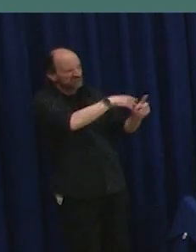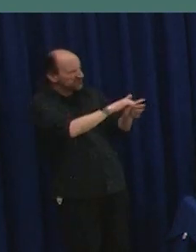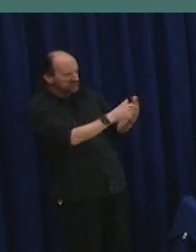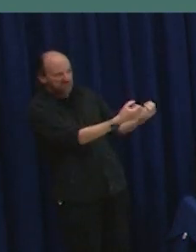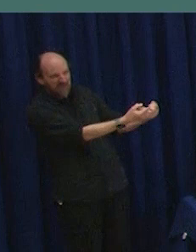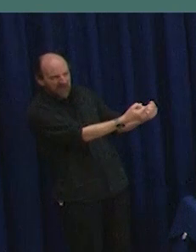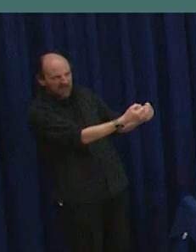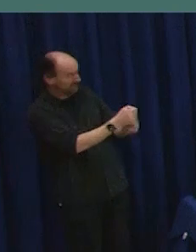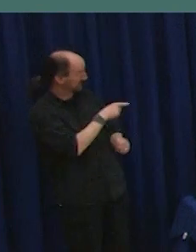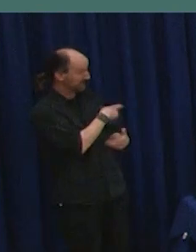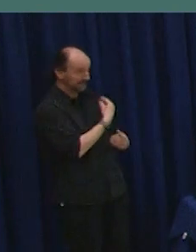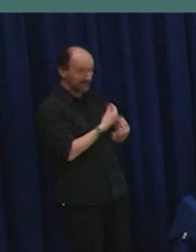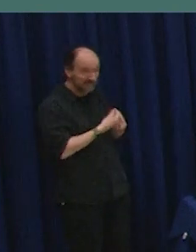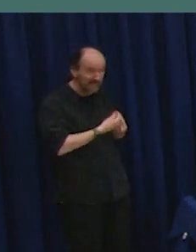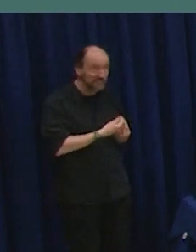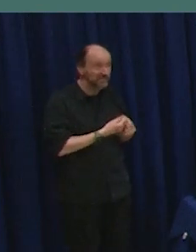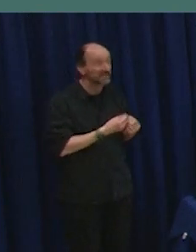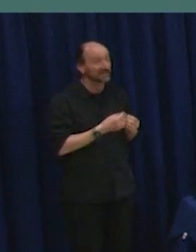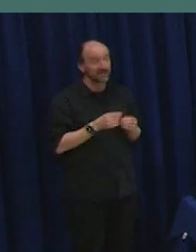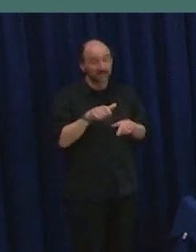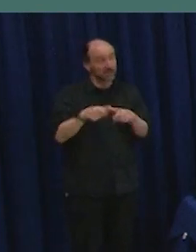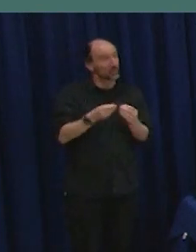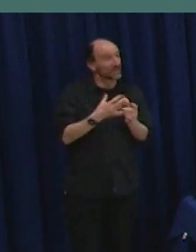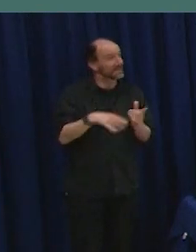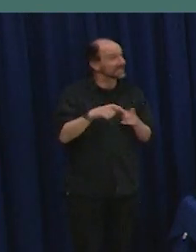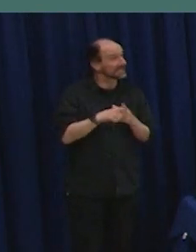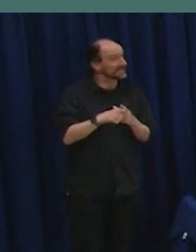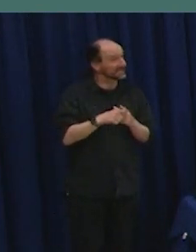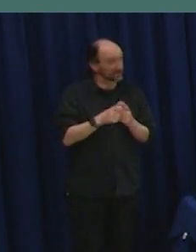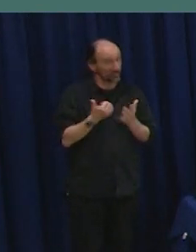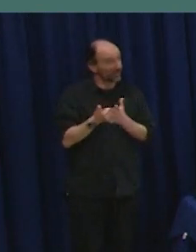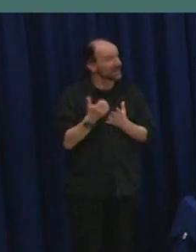with ADHD have another area of neurodiversity, okay there's common genes that underlie these and